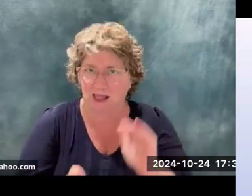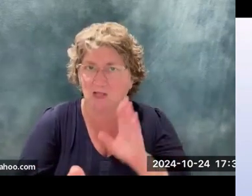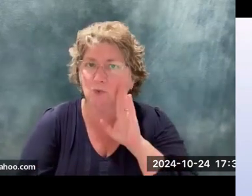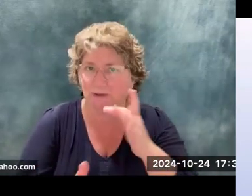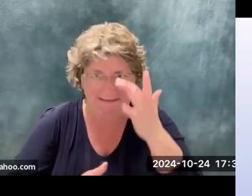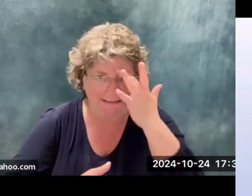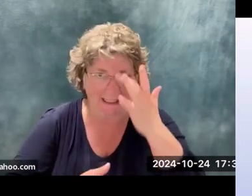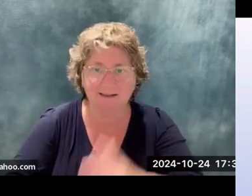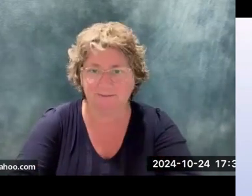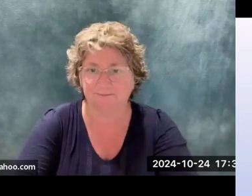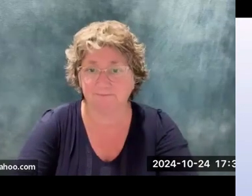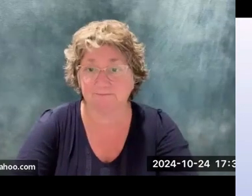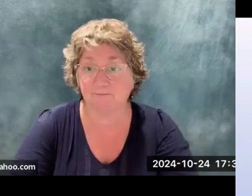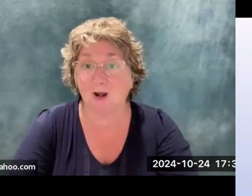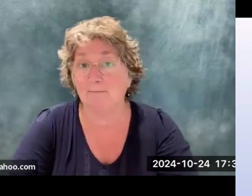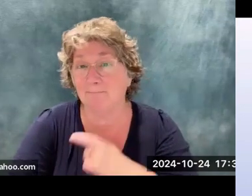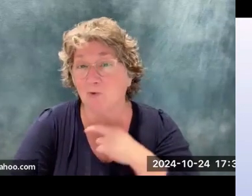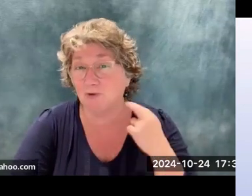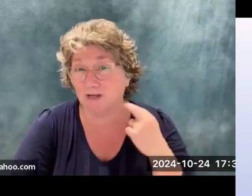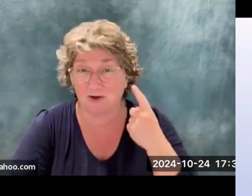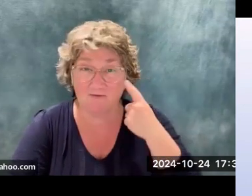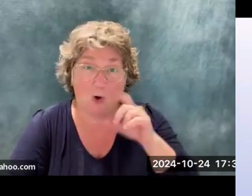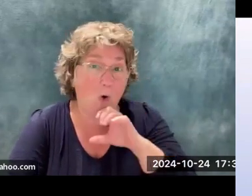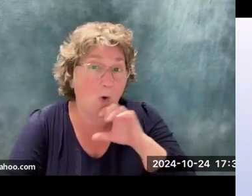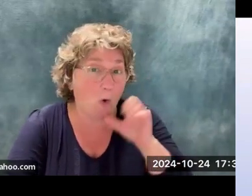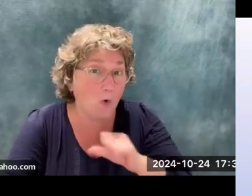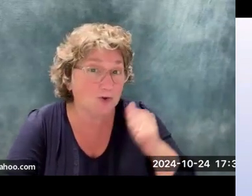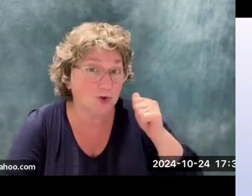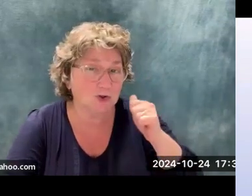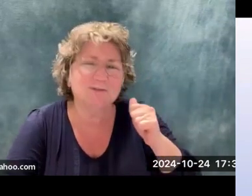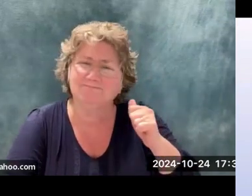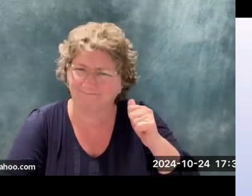definitely want to get all of our older citizens